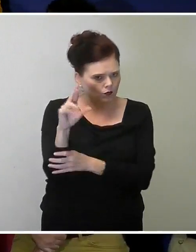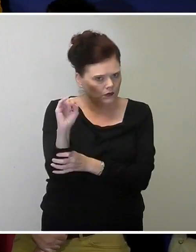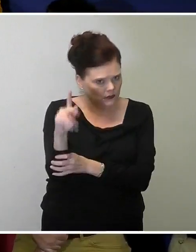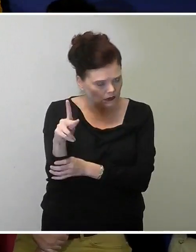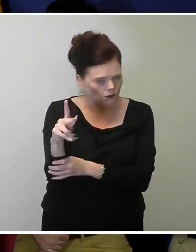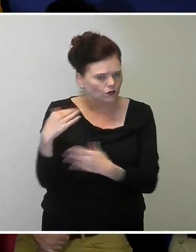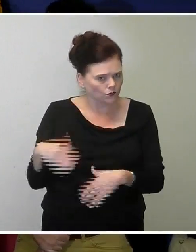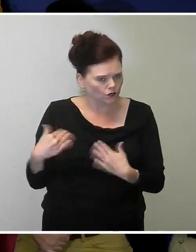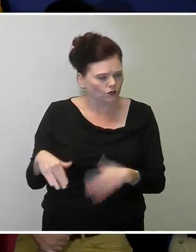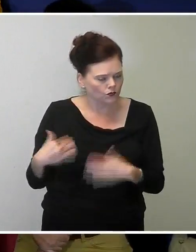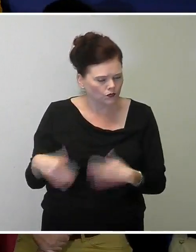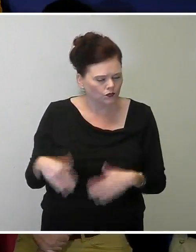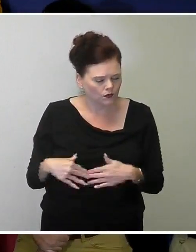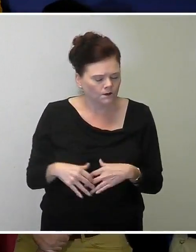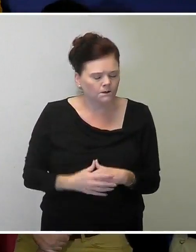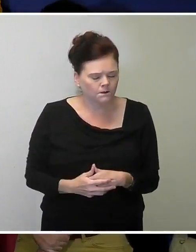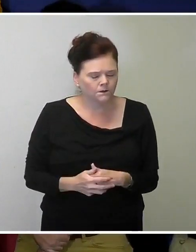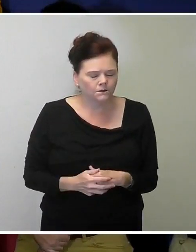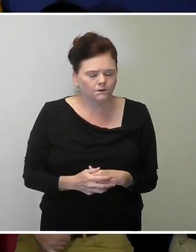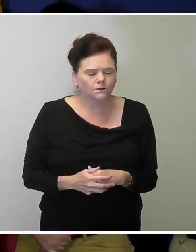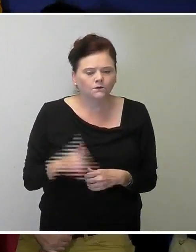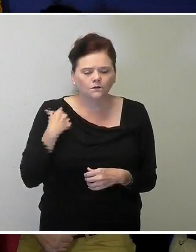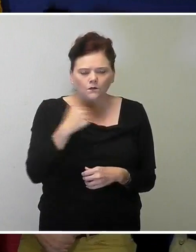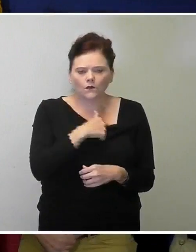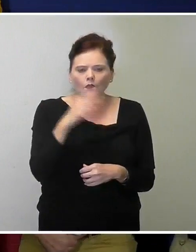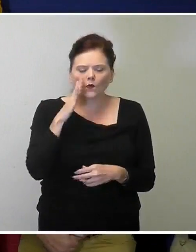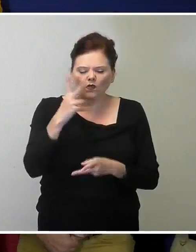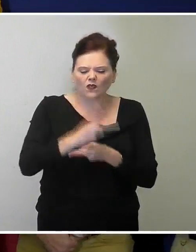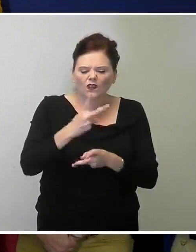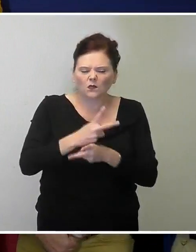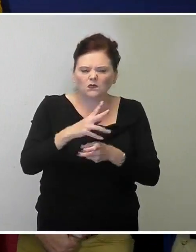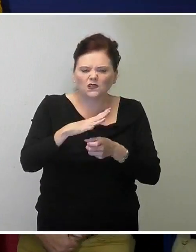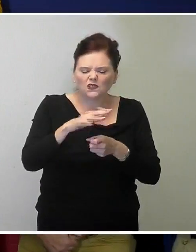OUTS THAT ARE IMPOSSIBLE TO PREDICT THAT CERTAINLY HAVE RISK ASSOCIATED FROM A TORNADO